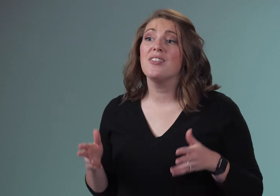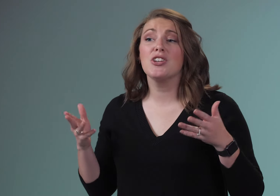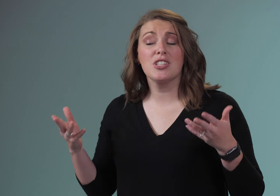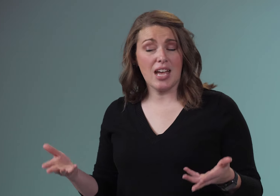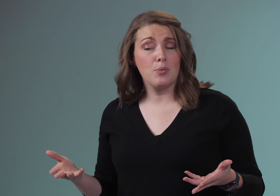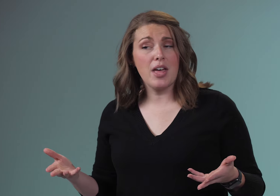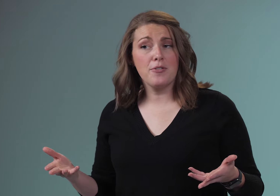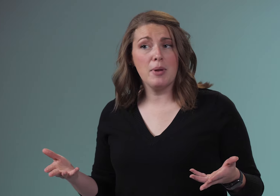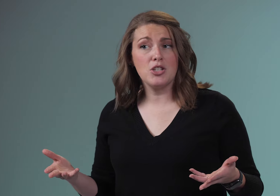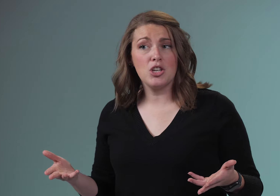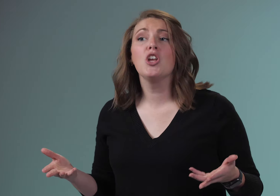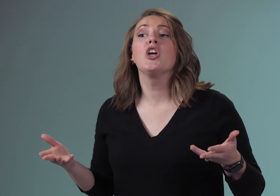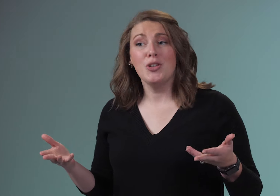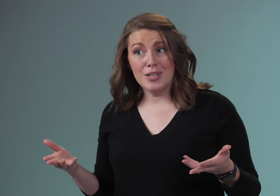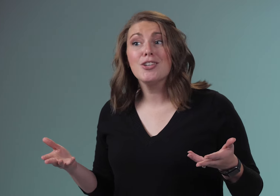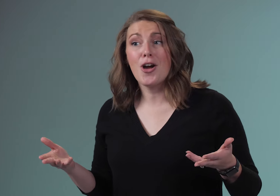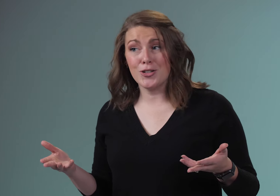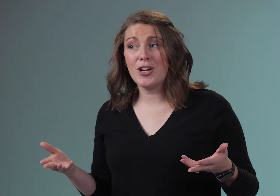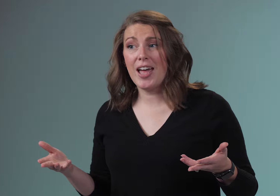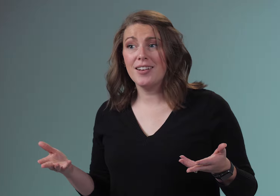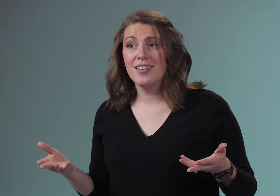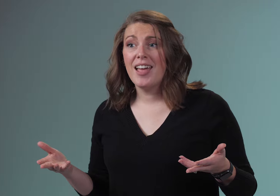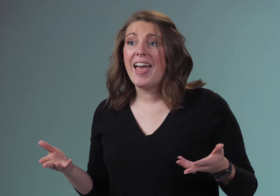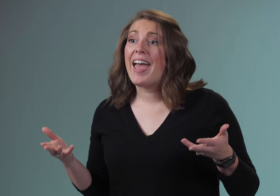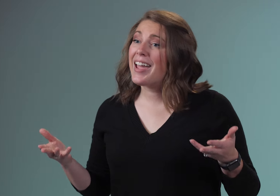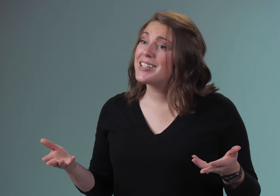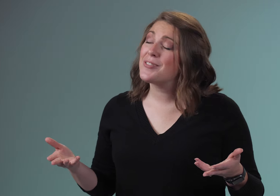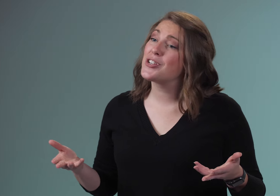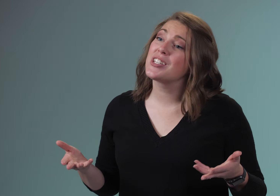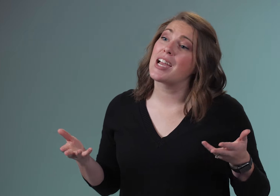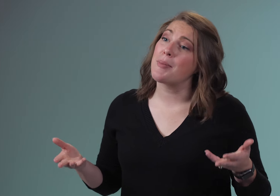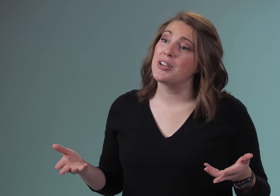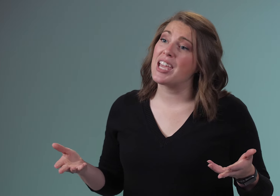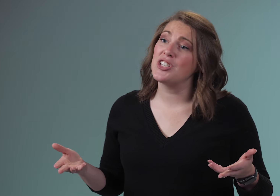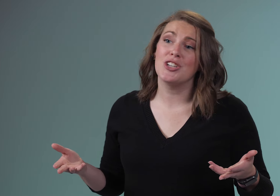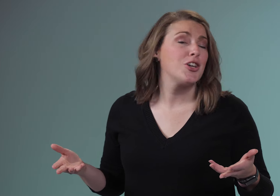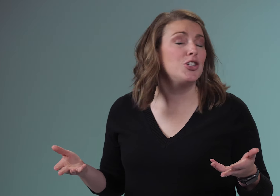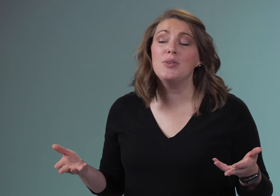If there's a sign with affirmation, you need to nod you head and if there's a sign about negation, you need to shake your head.